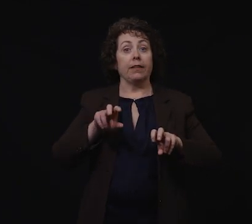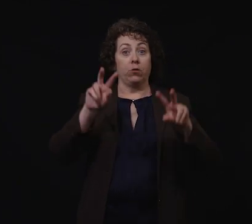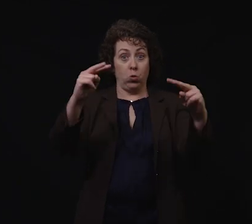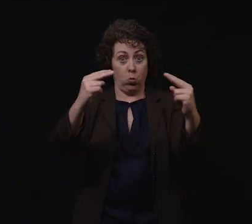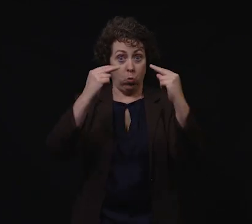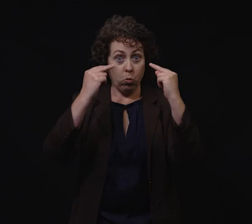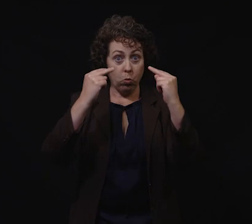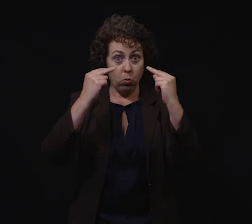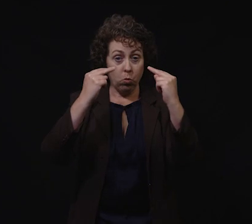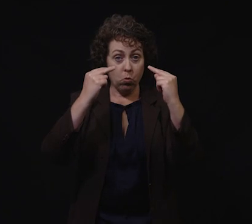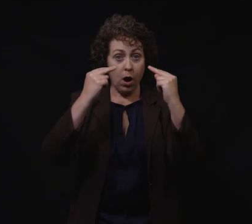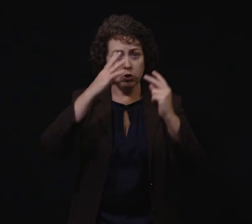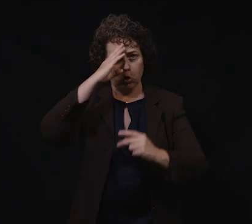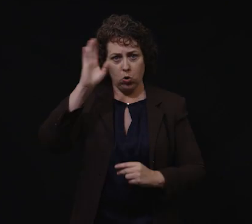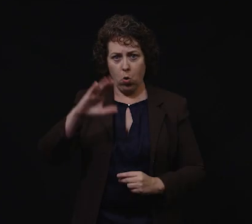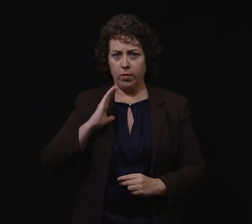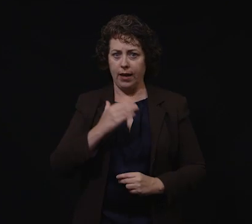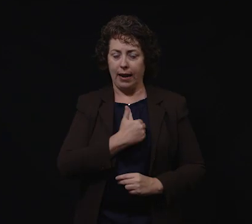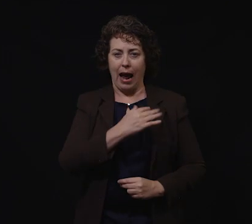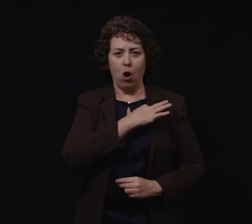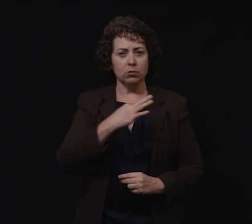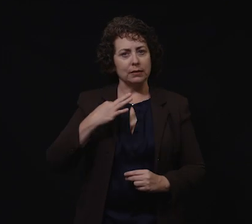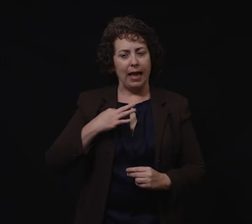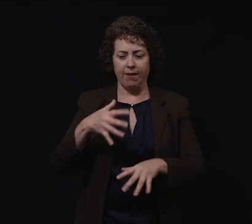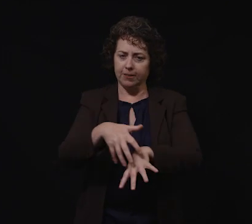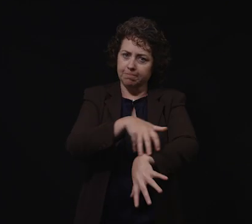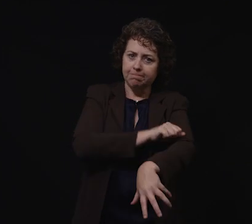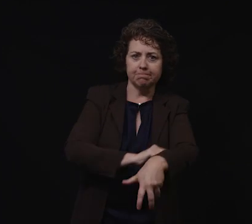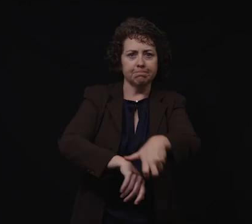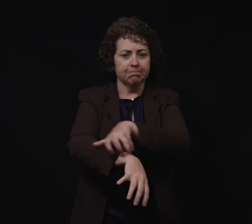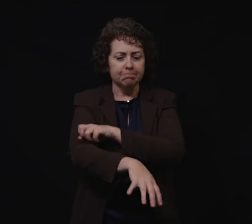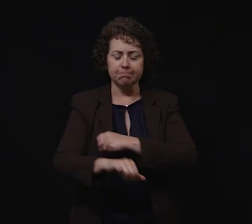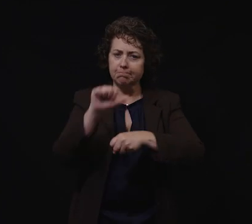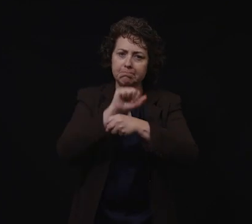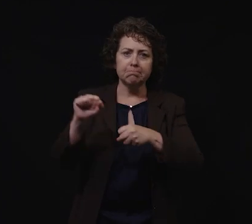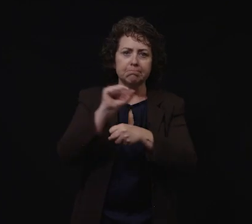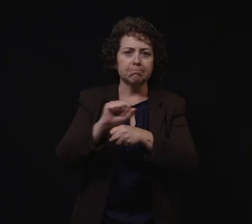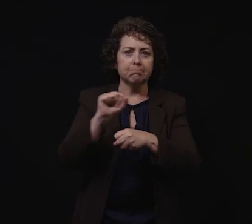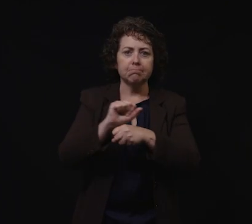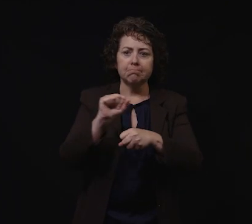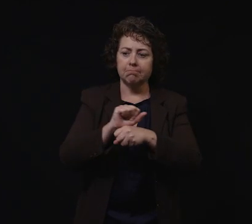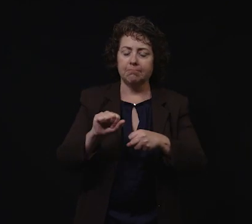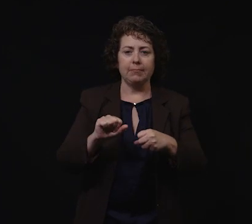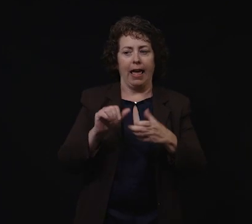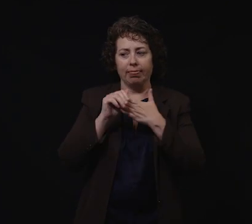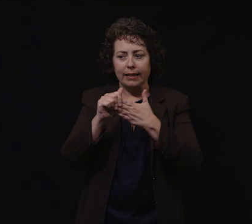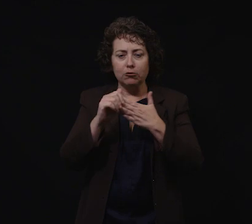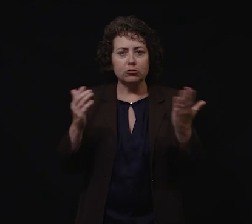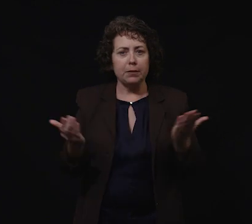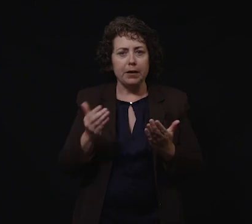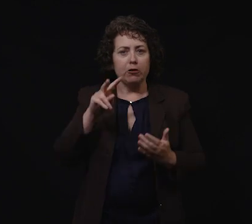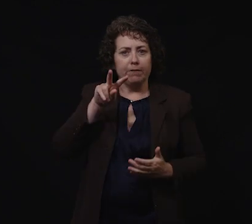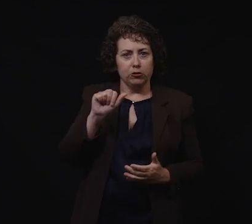To know that our staff is fully engaged and that leadership here at Virginia Beach is - and I'll take your questions